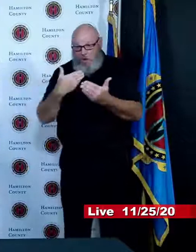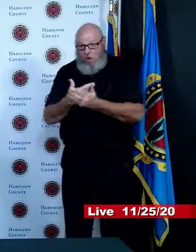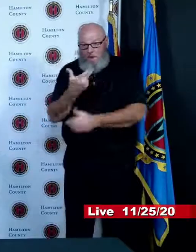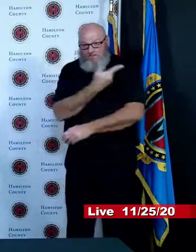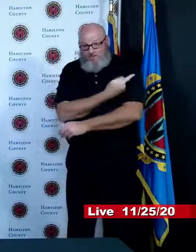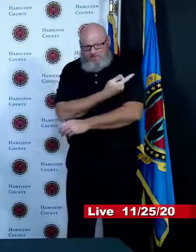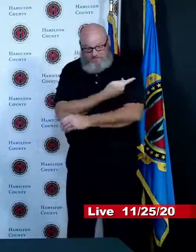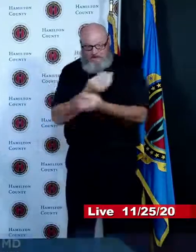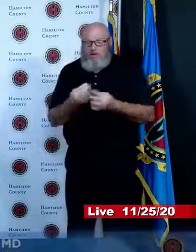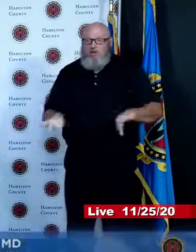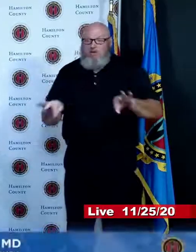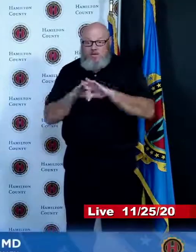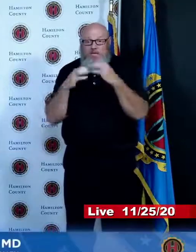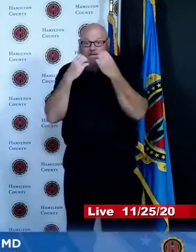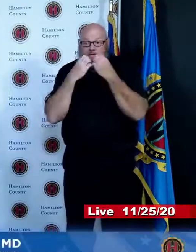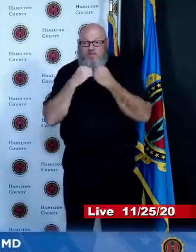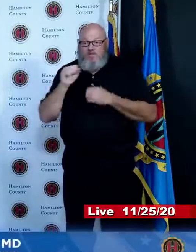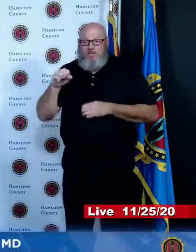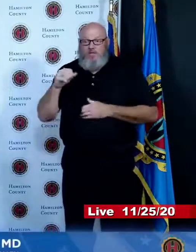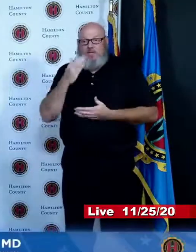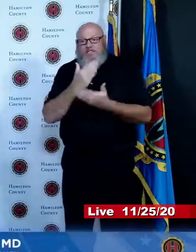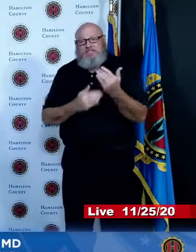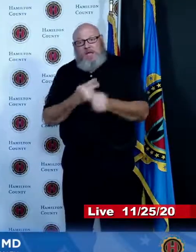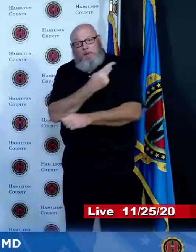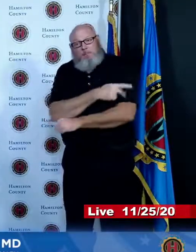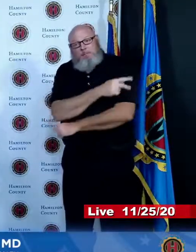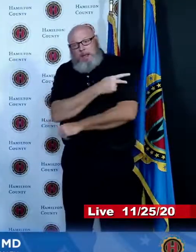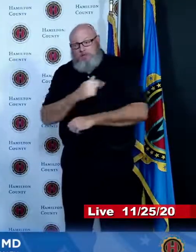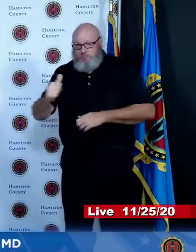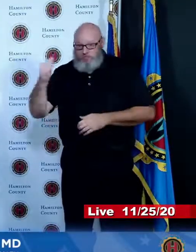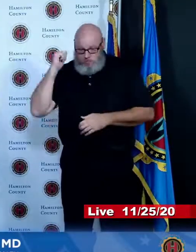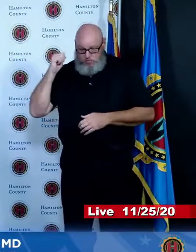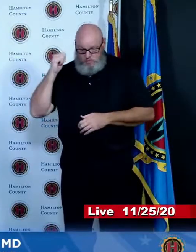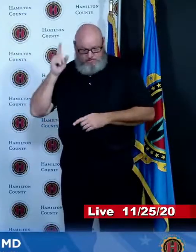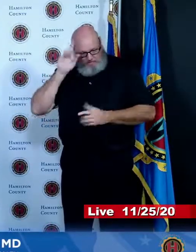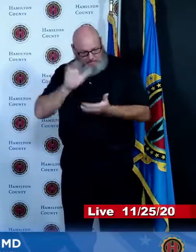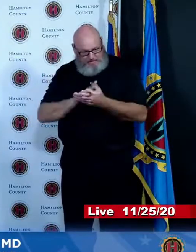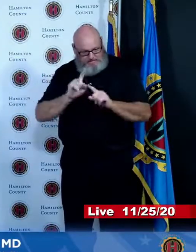patients who believe differently and you know I really just try and meet them where they are